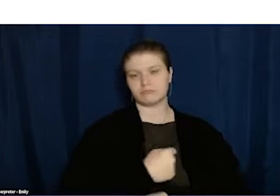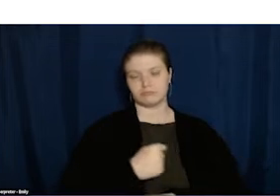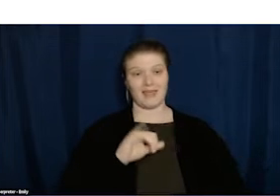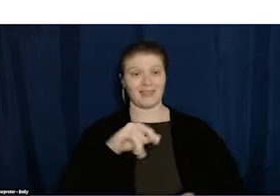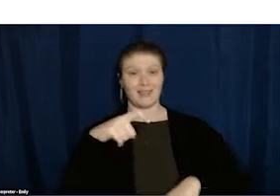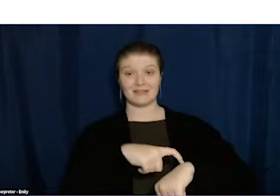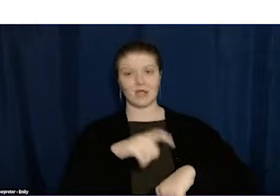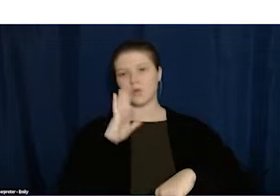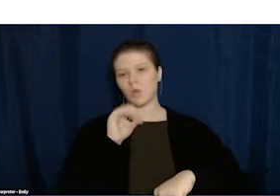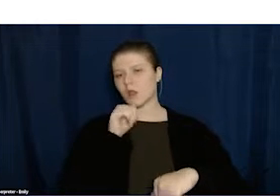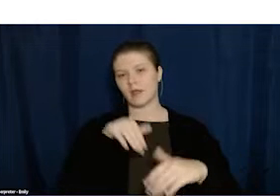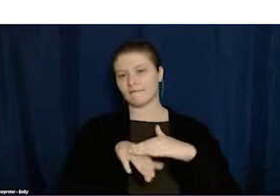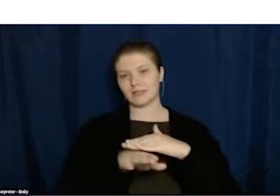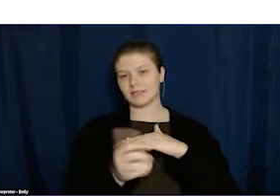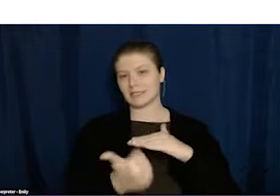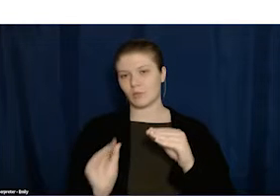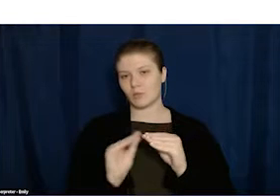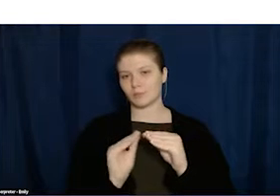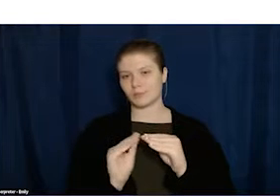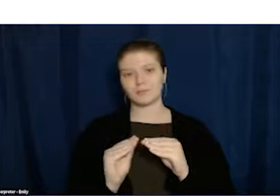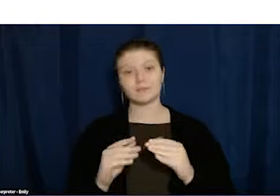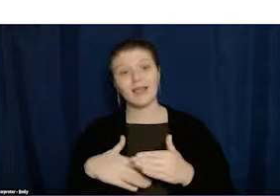The next slide is in regards to supplements.